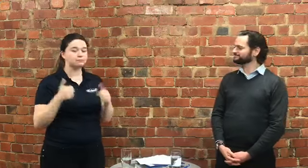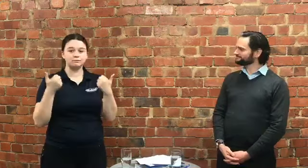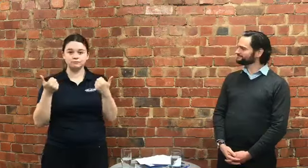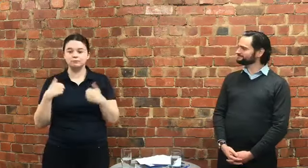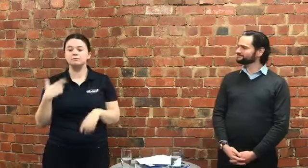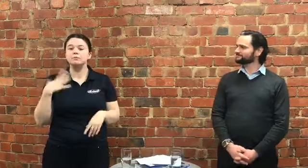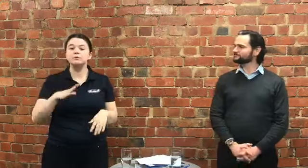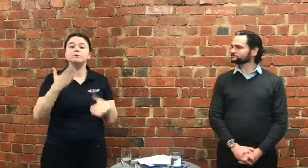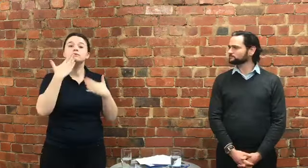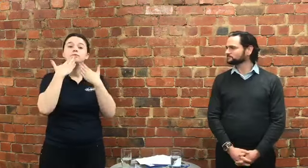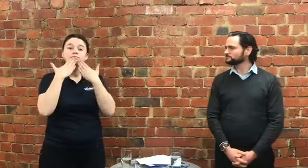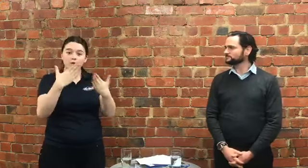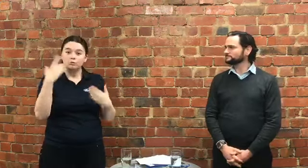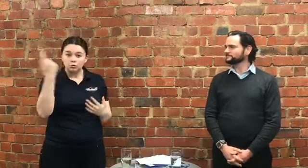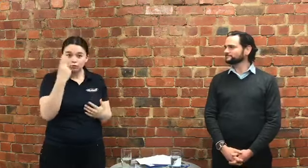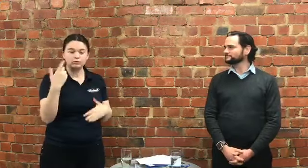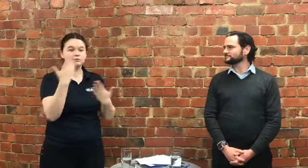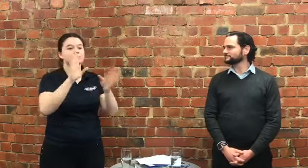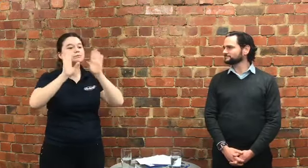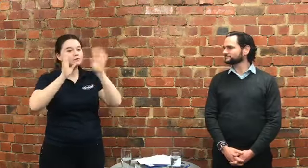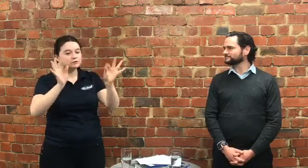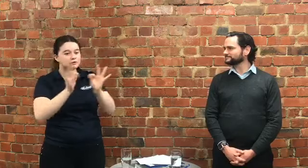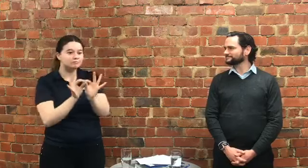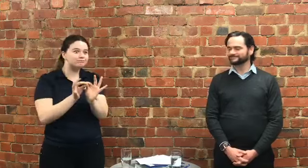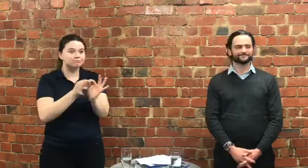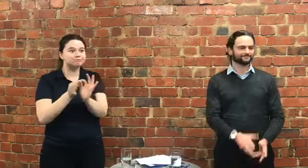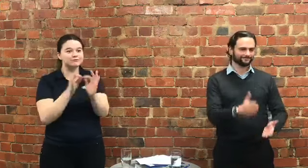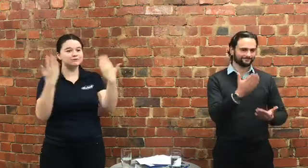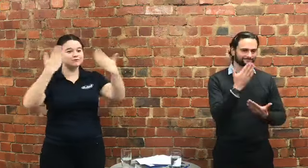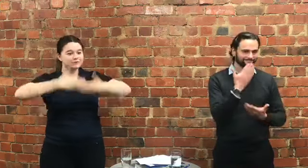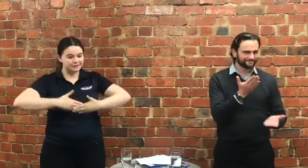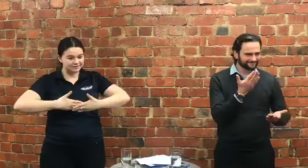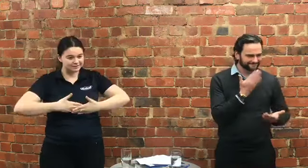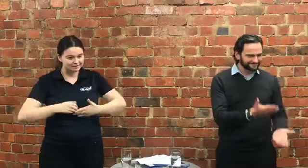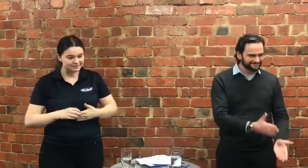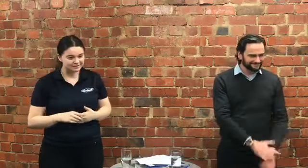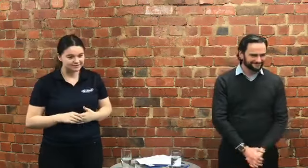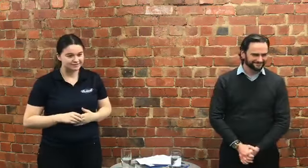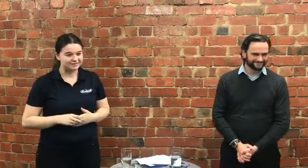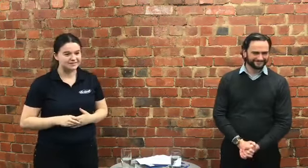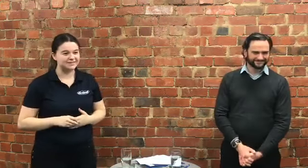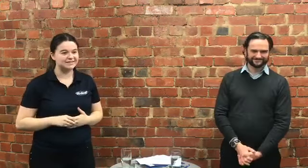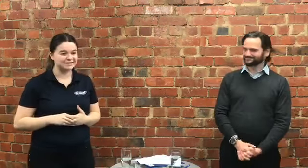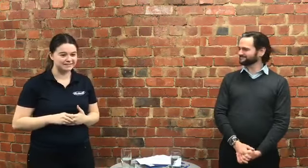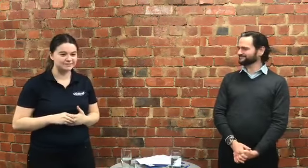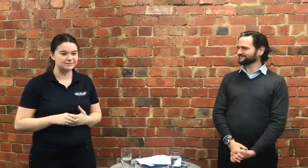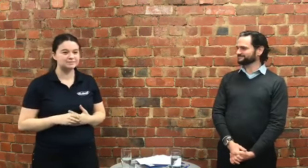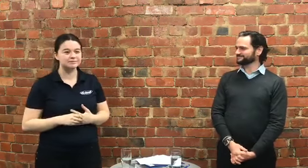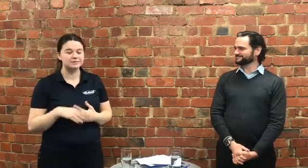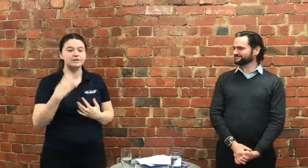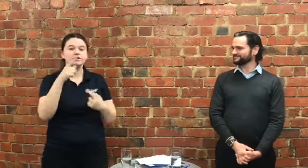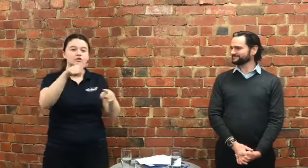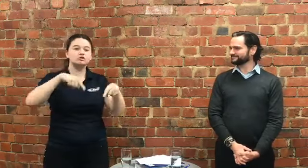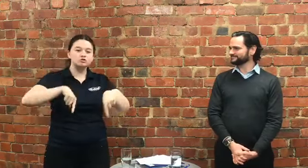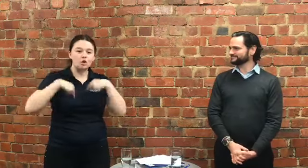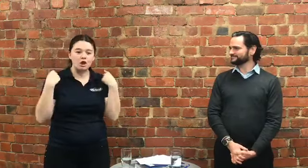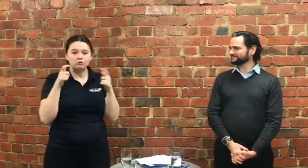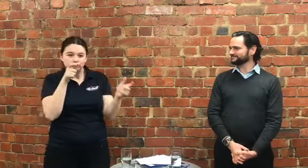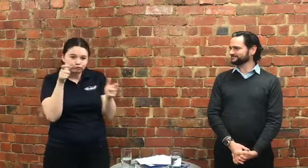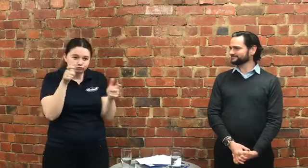and we'll get back to you. I'd like to thank the interpreters that we have here this evening who have been interpreting for us.